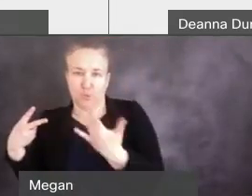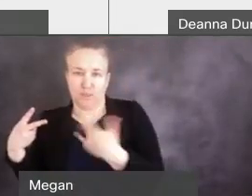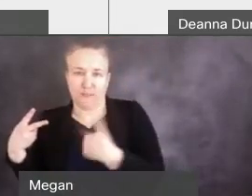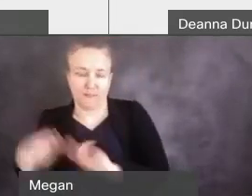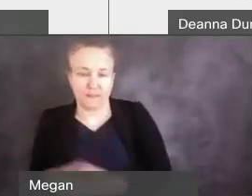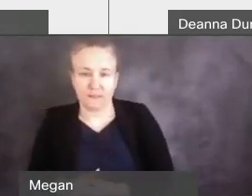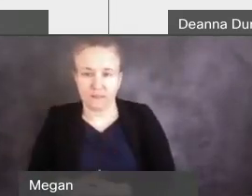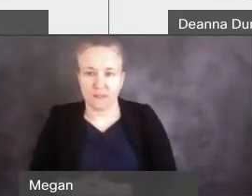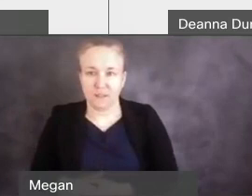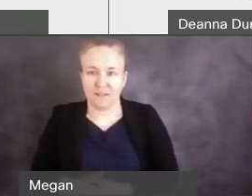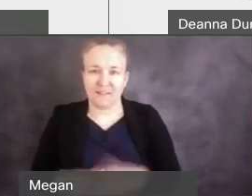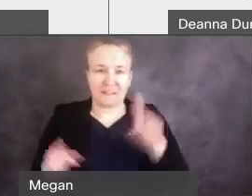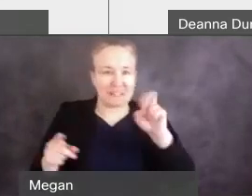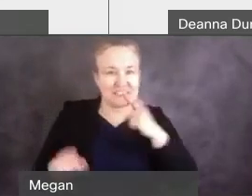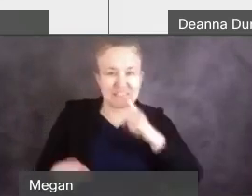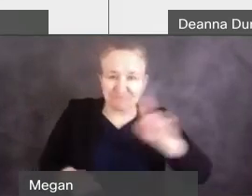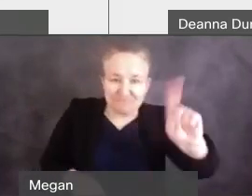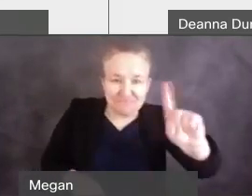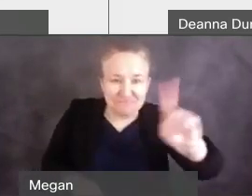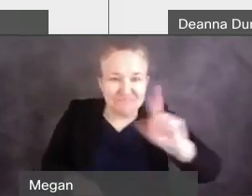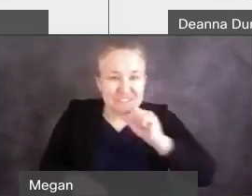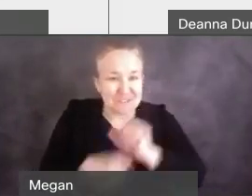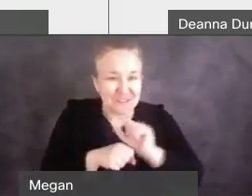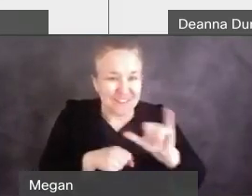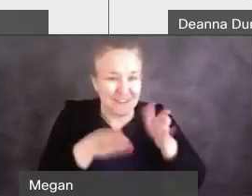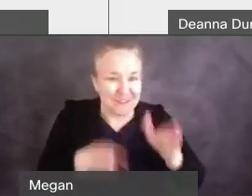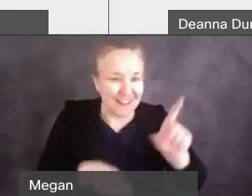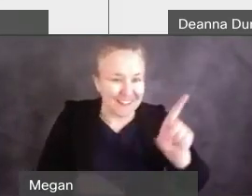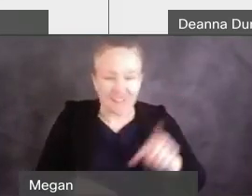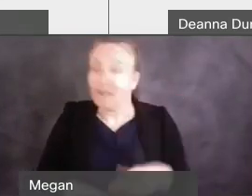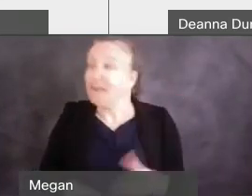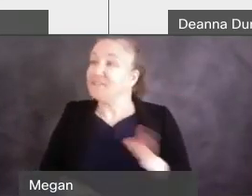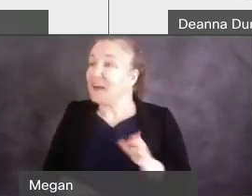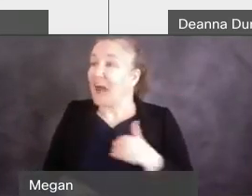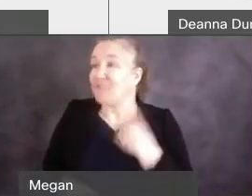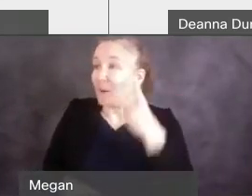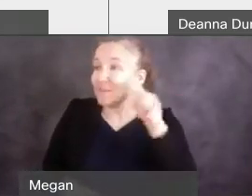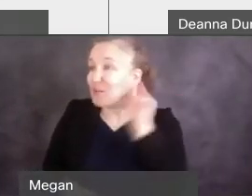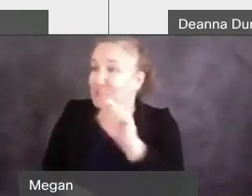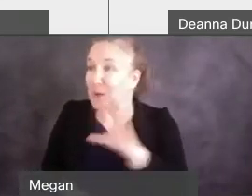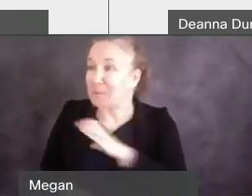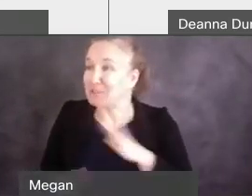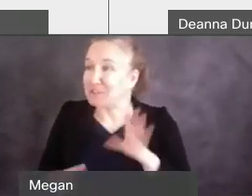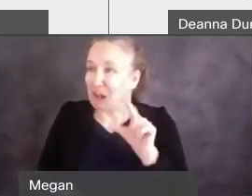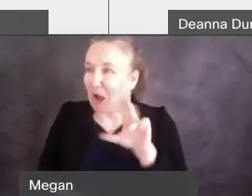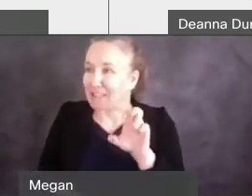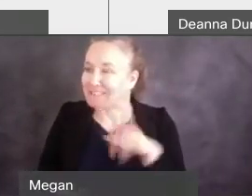[Commissioner Lawrence] Doesn't work that way, Deanna. [Reporter] Well then I have one for you, Commissioner Lawrence. So here we go then.